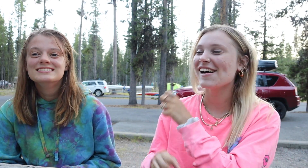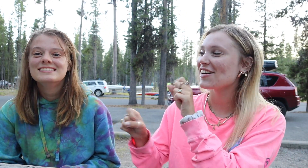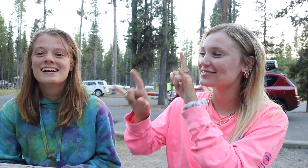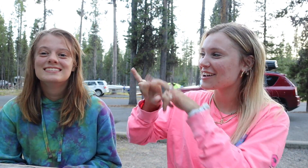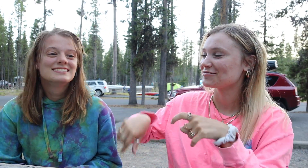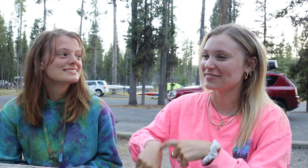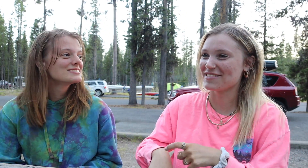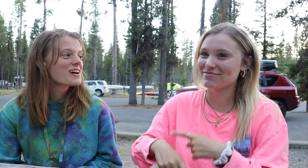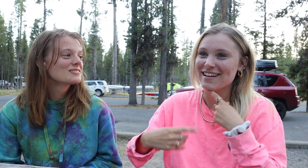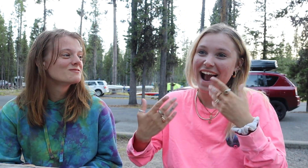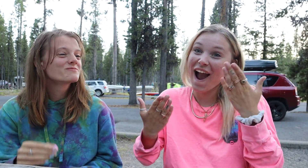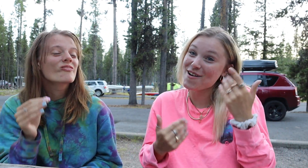C: we can do in the same time